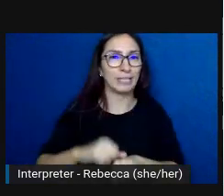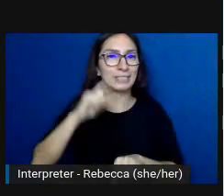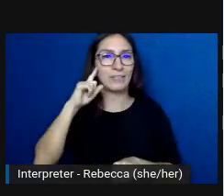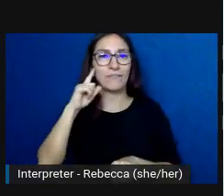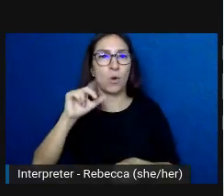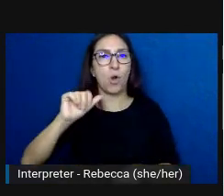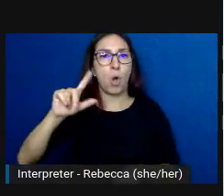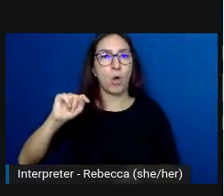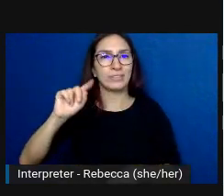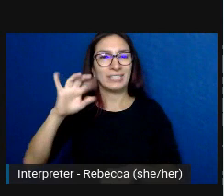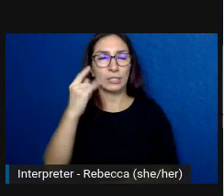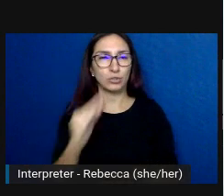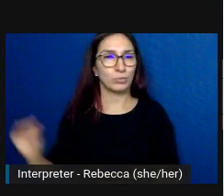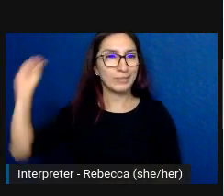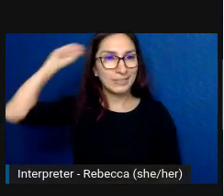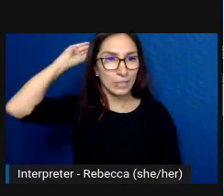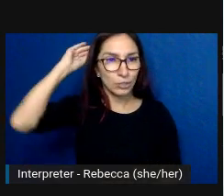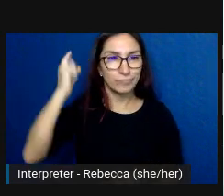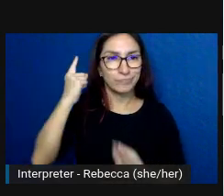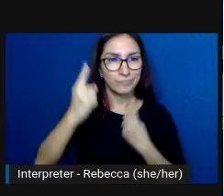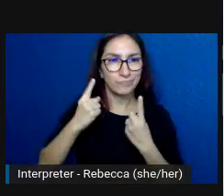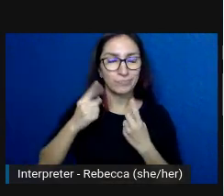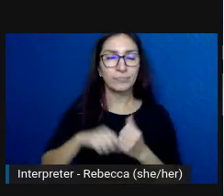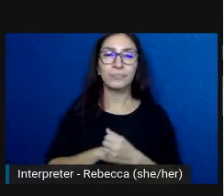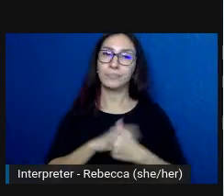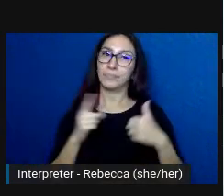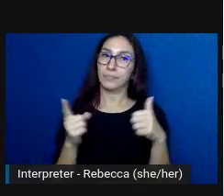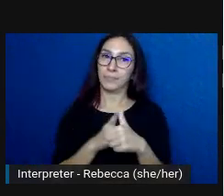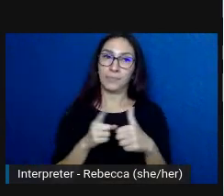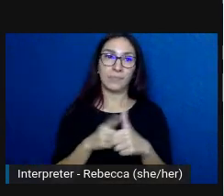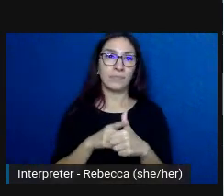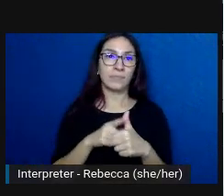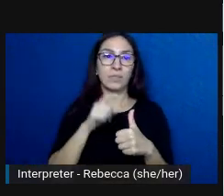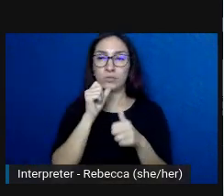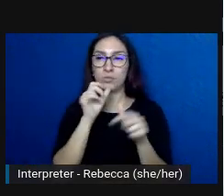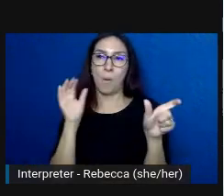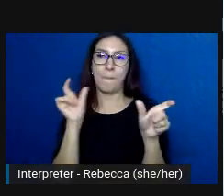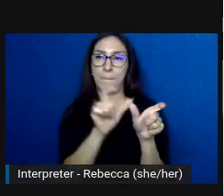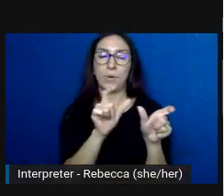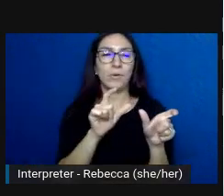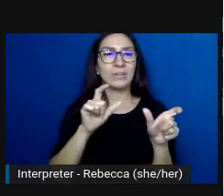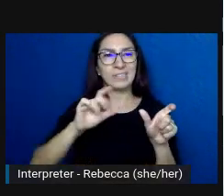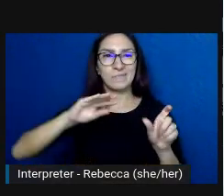Number one, don't stuff keywords in the alt text field.